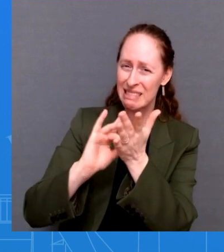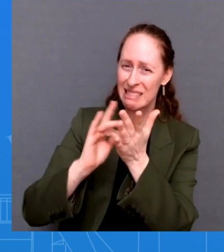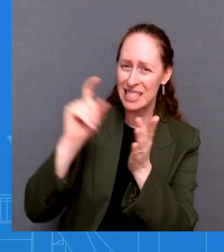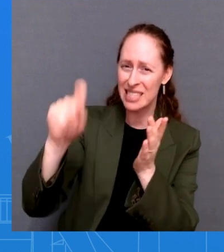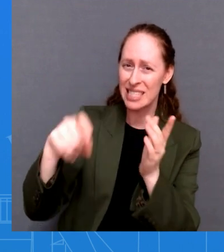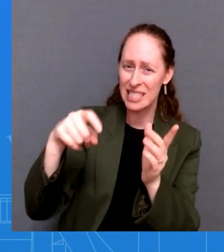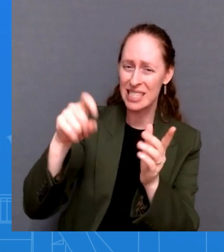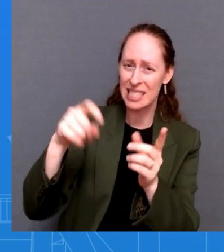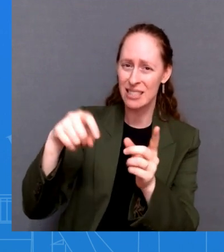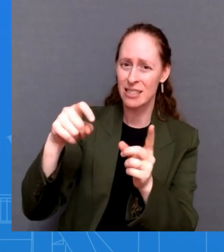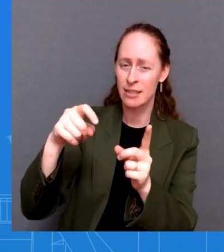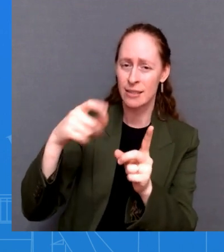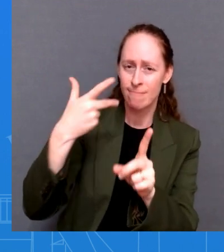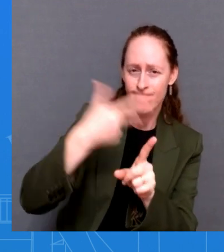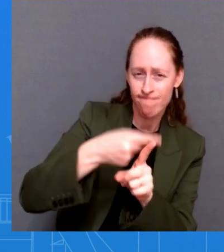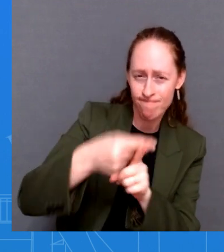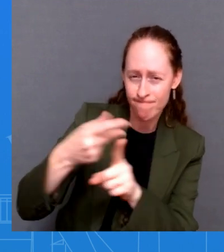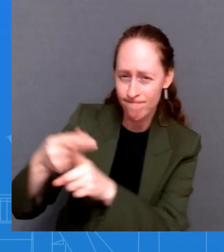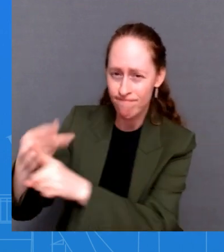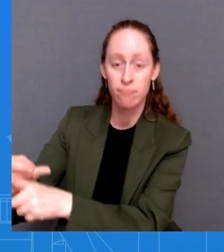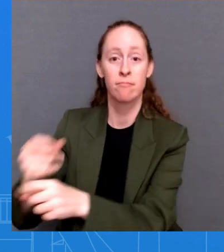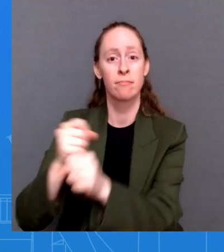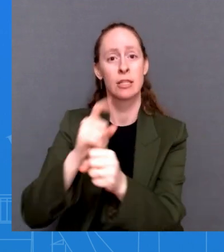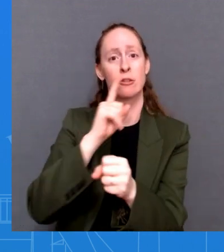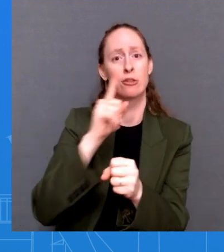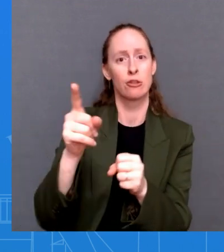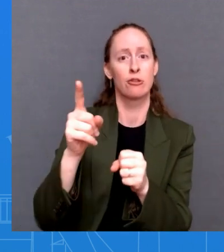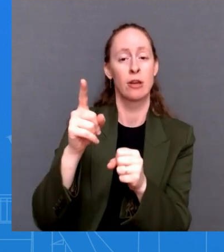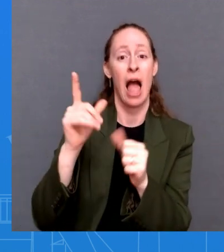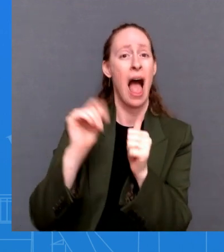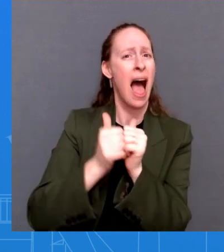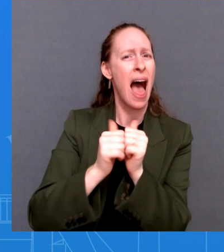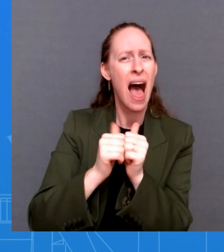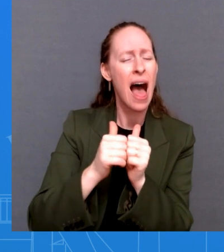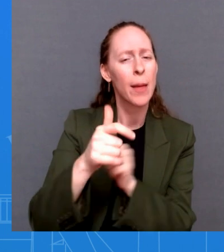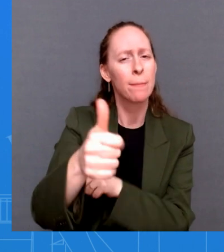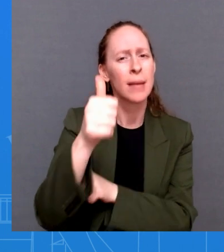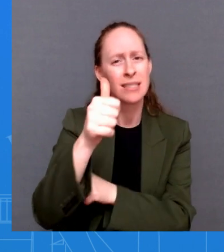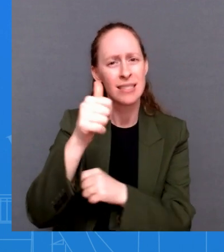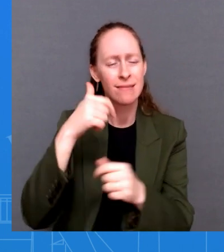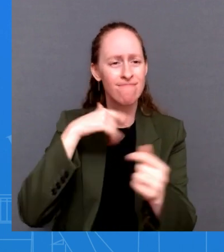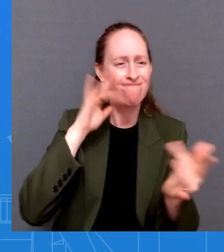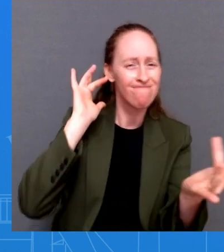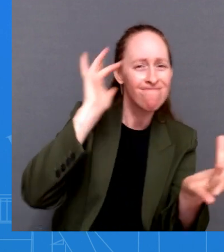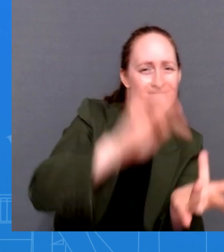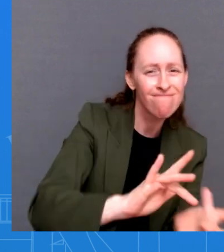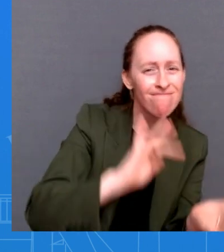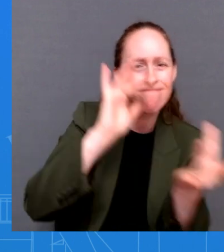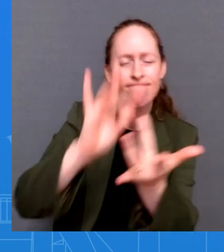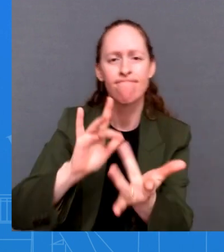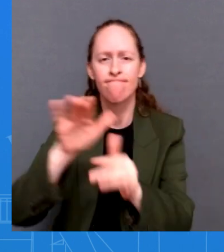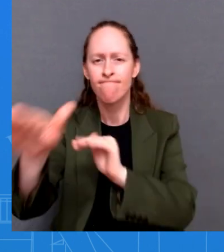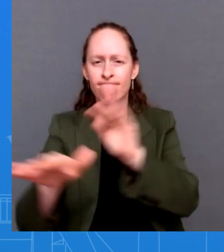with jurisdictions on provision of educational materials and promotion of equitable access to monkeypox vaccines.